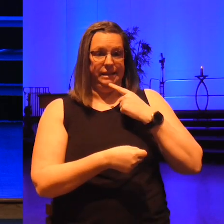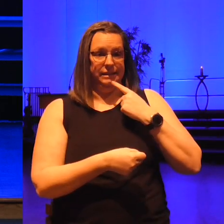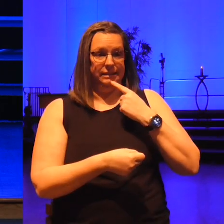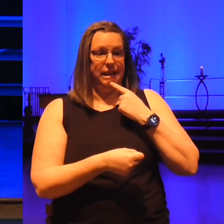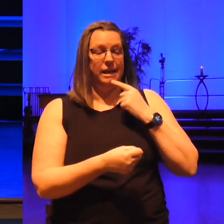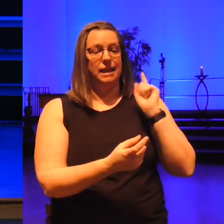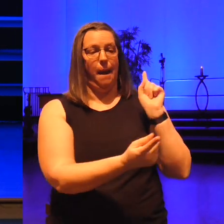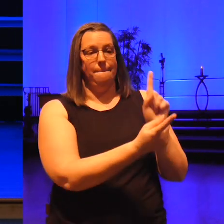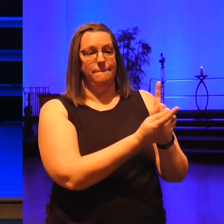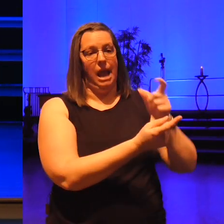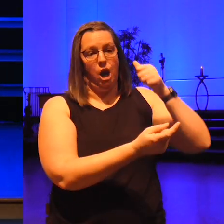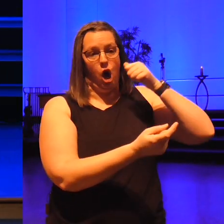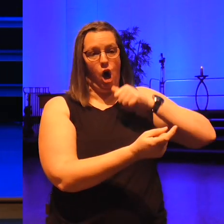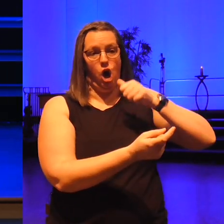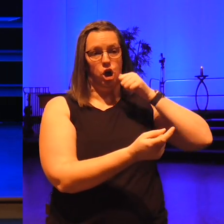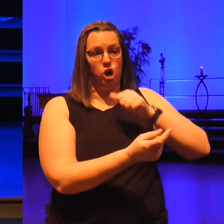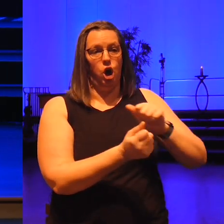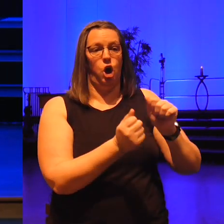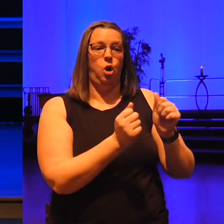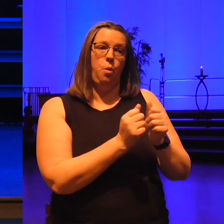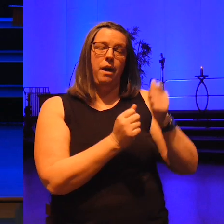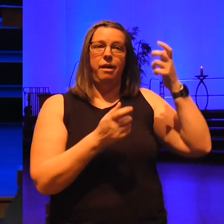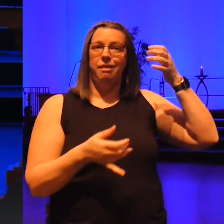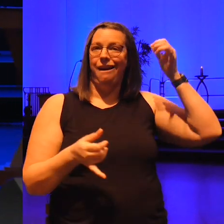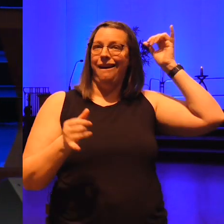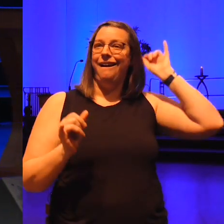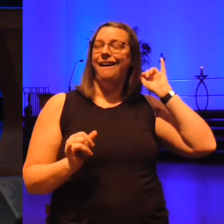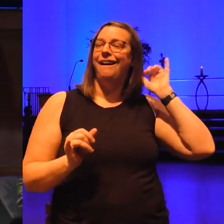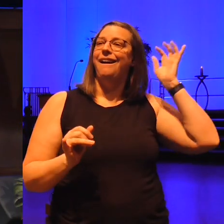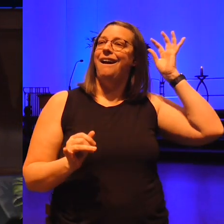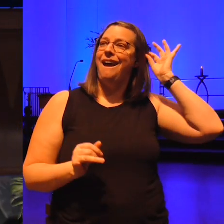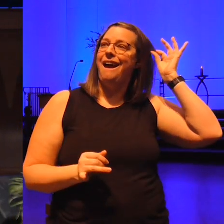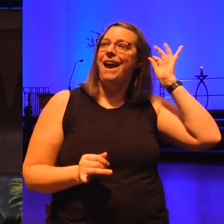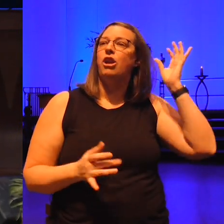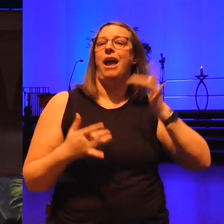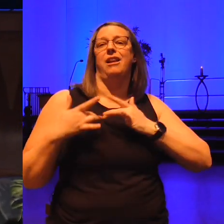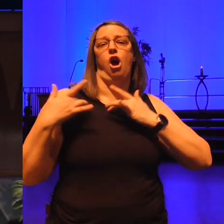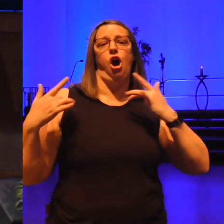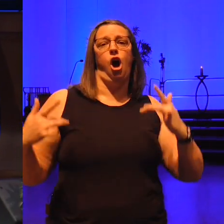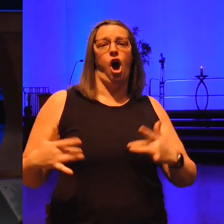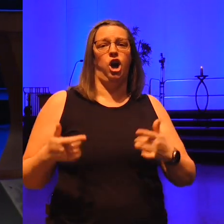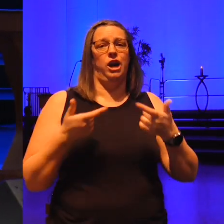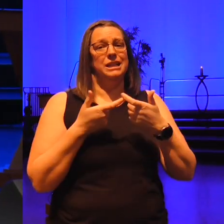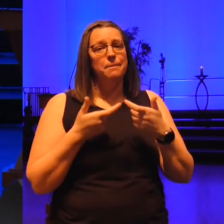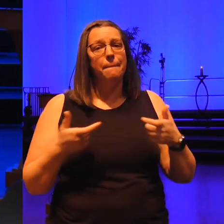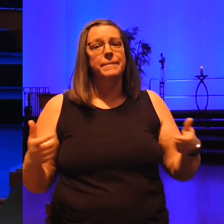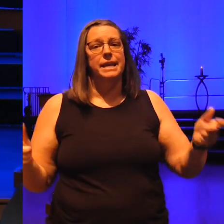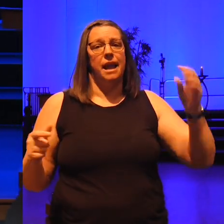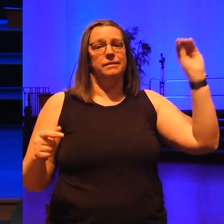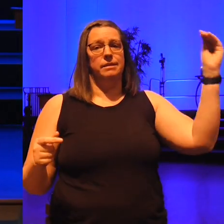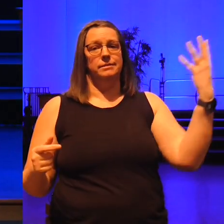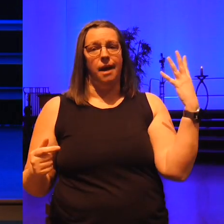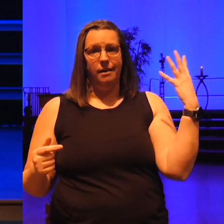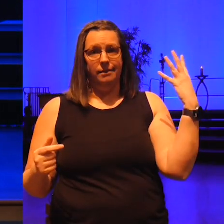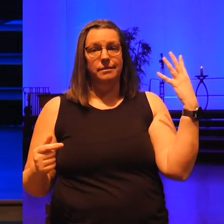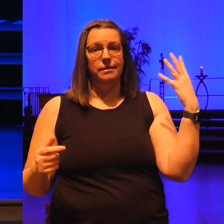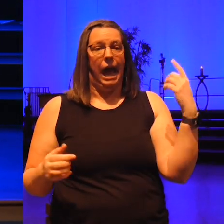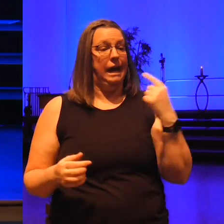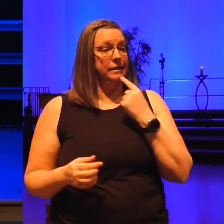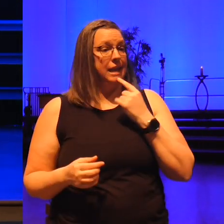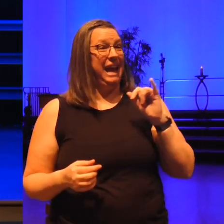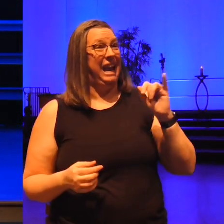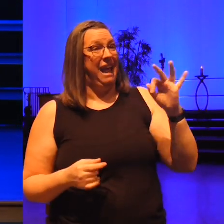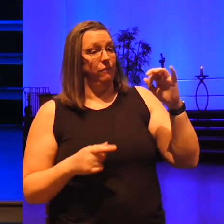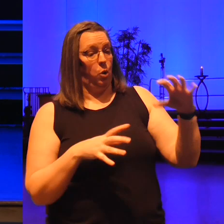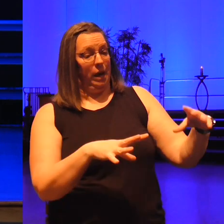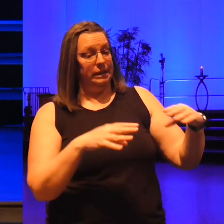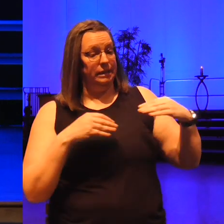with auburn hair and a heart as big as the sun and I said if you accept me as I am you will